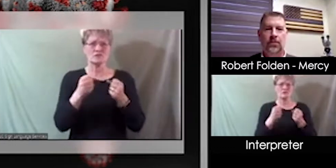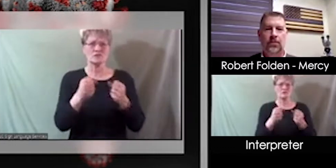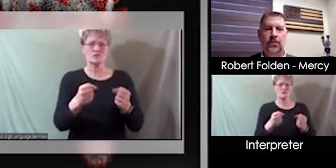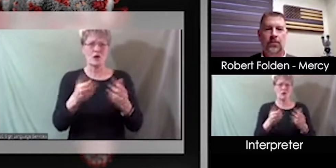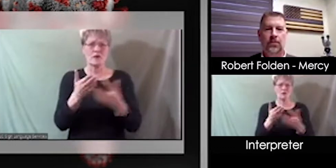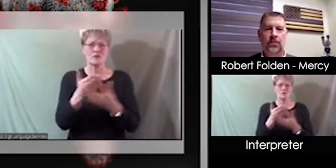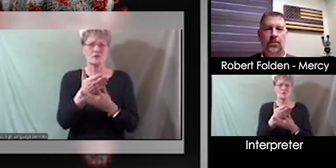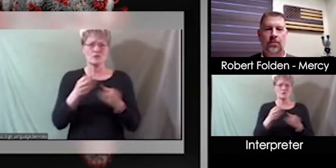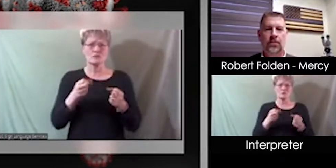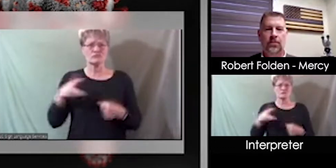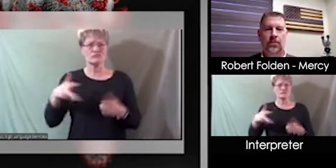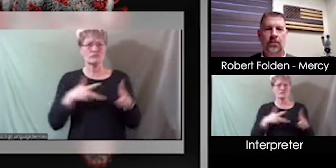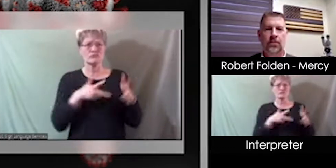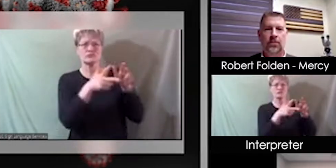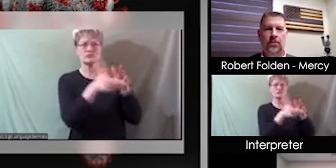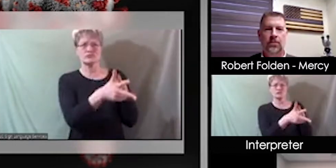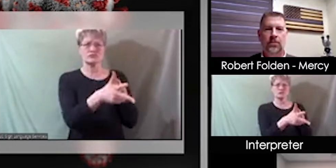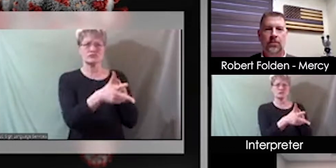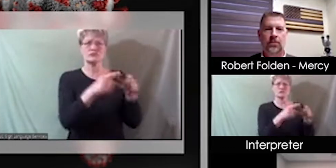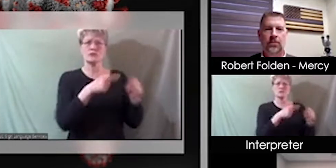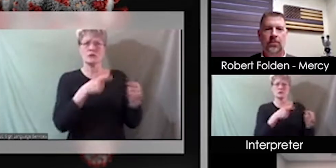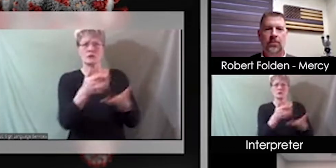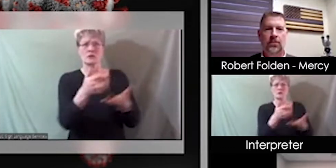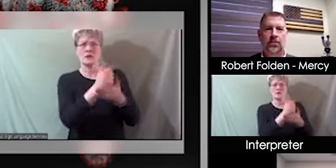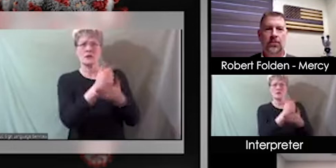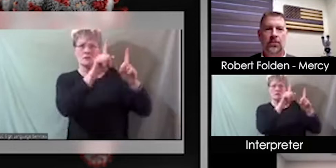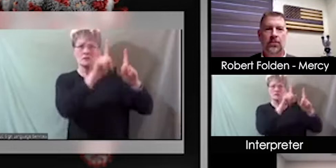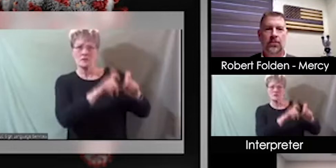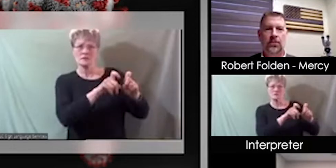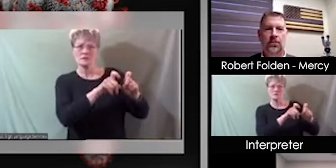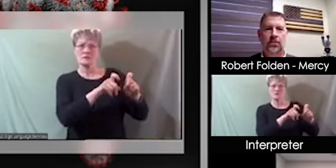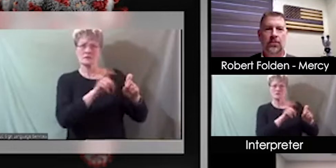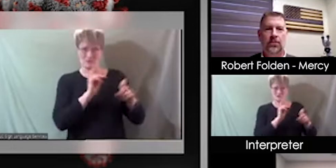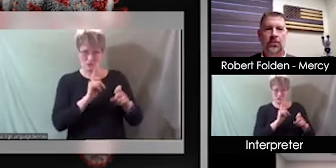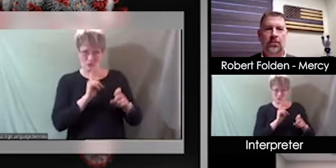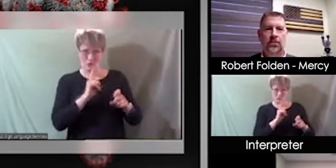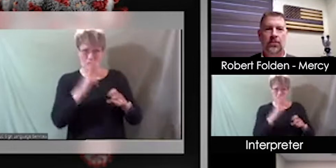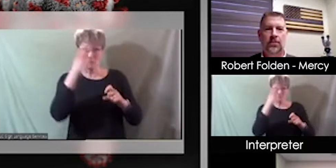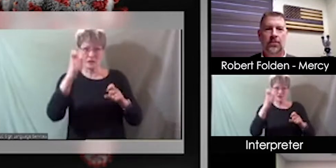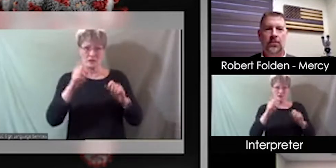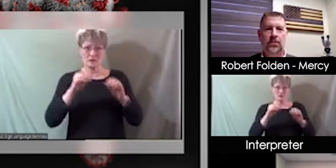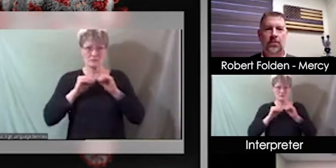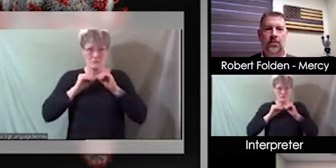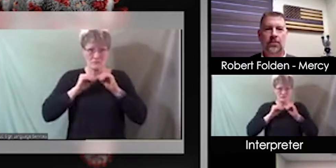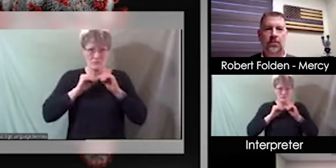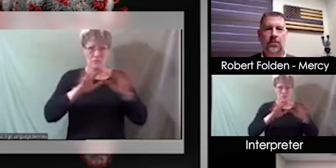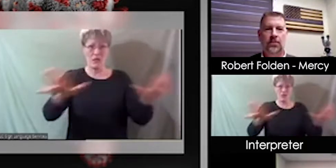widespread community transmission there? Yeah, we have heard that as well and